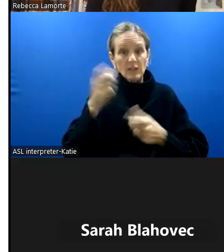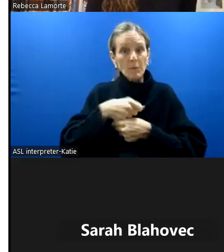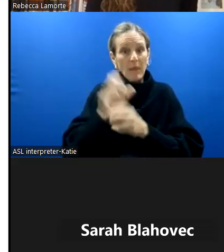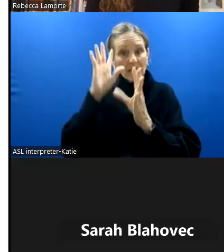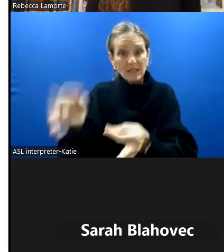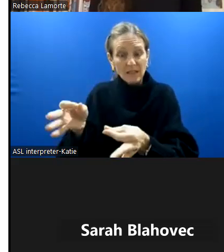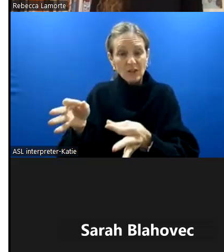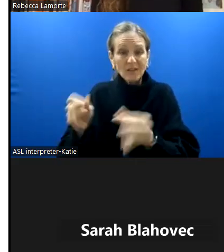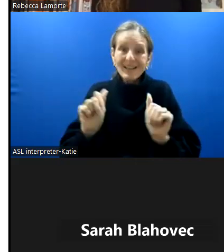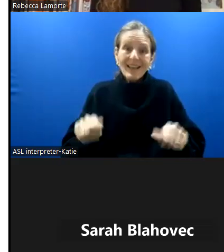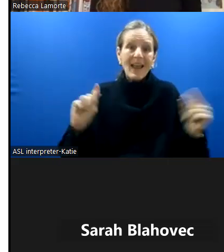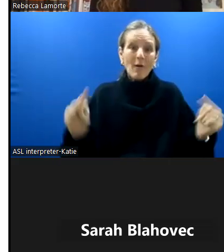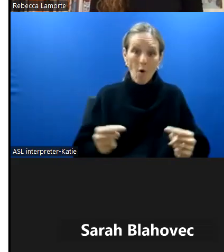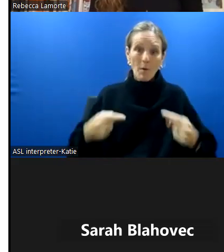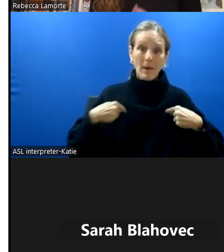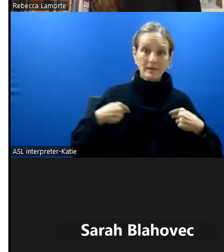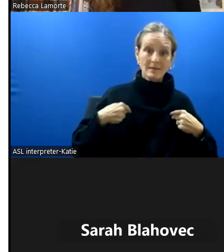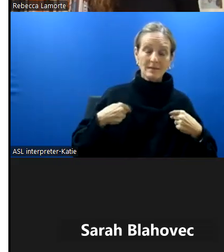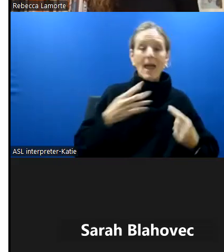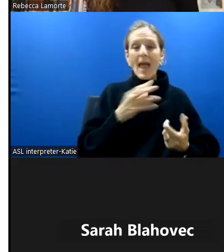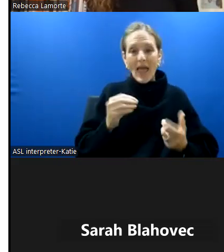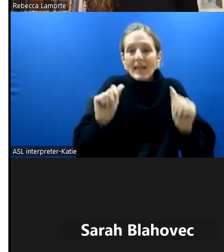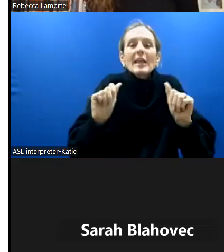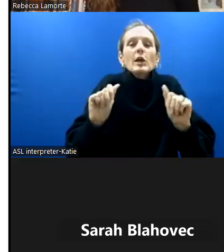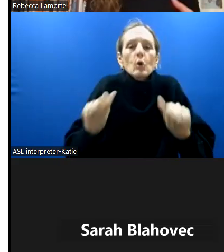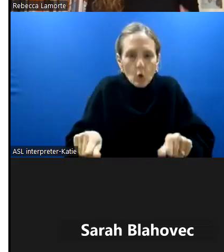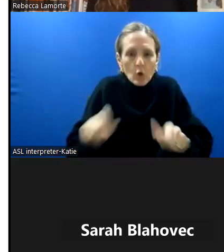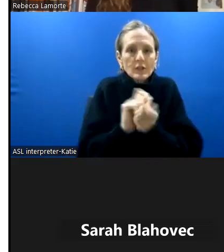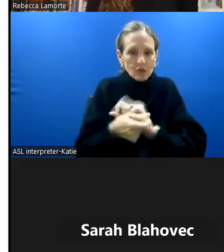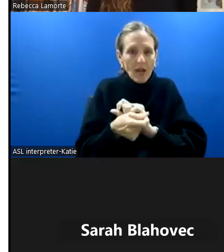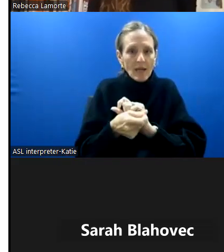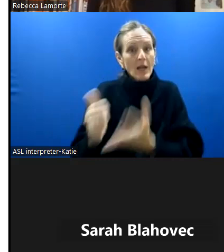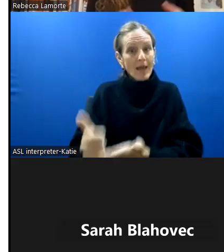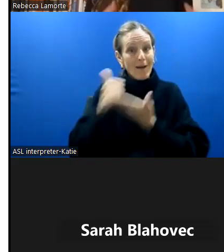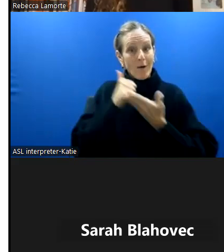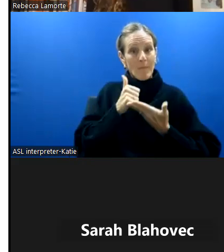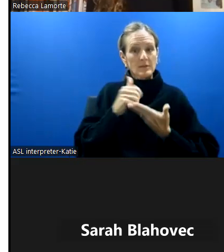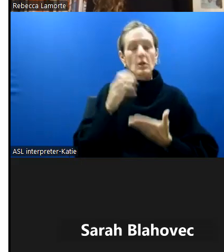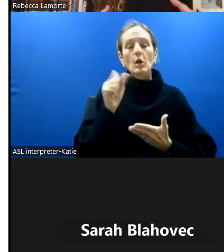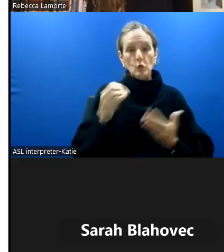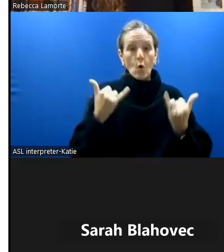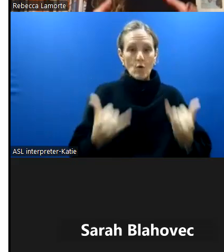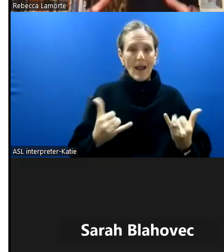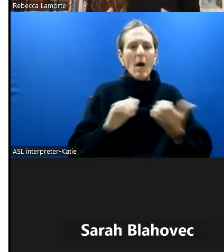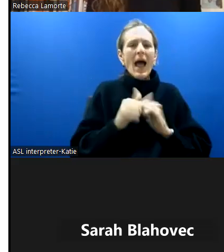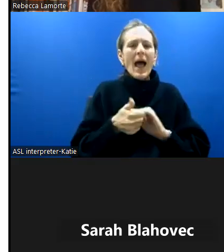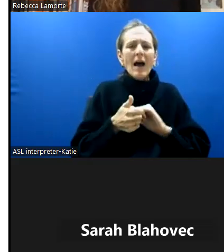when there are opportunities to have them help us in real ways. So today we're gonna learn how to run a campaign consciously focusing